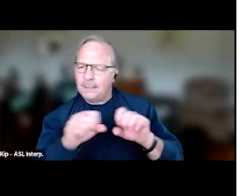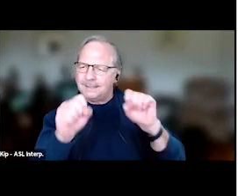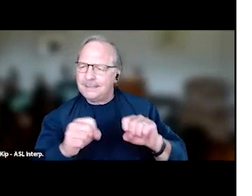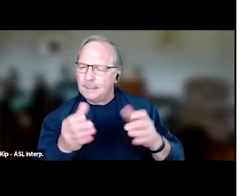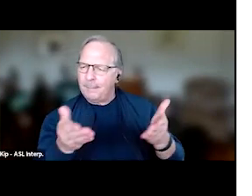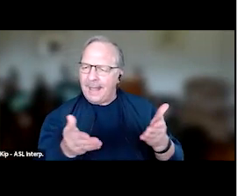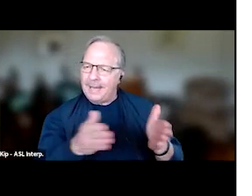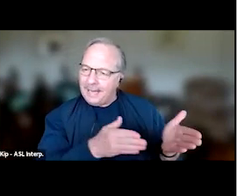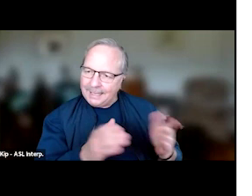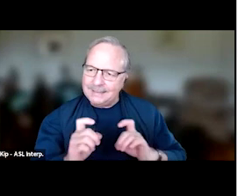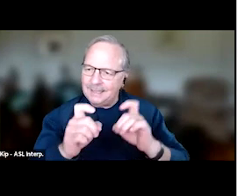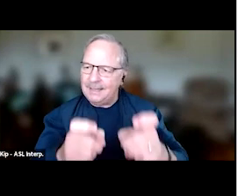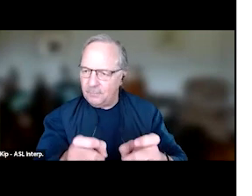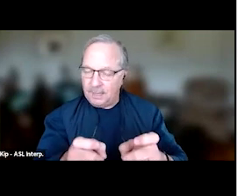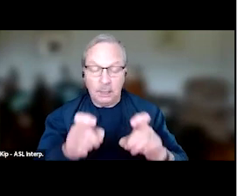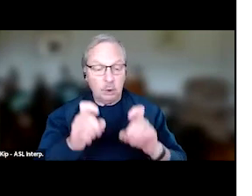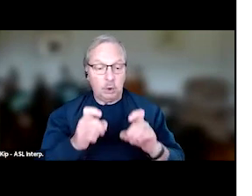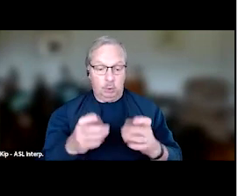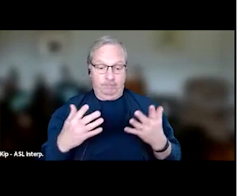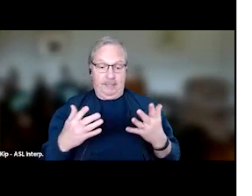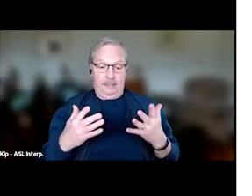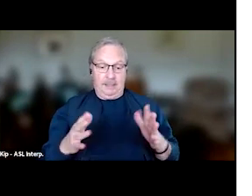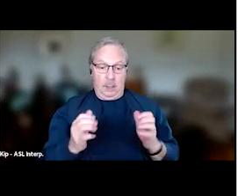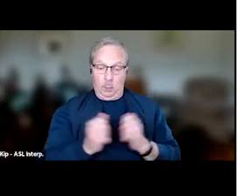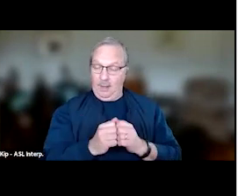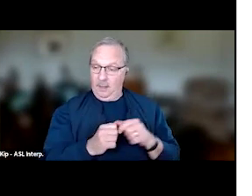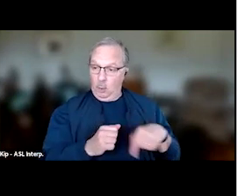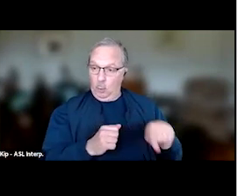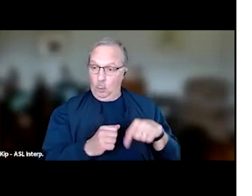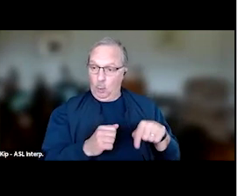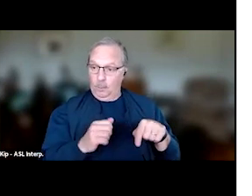And it should be done with those who have lived expertise